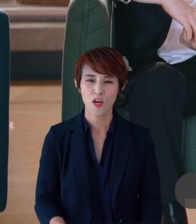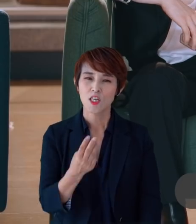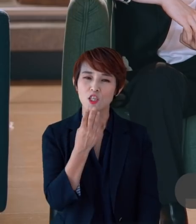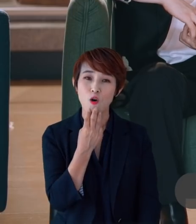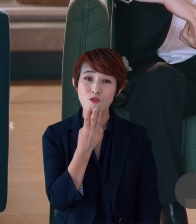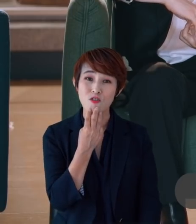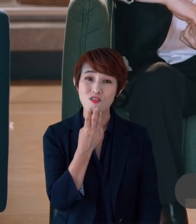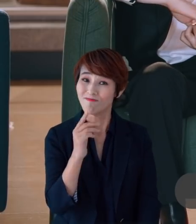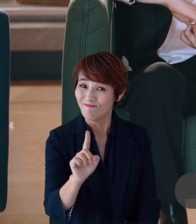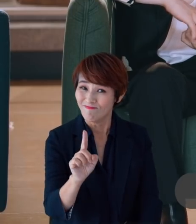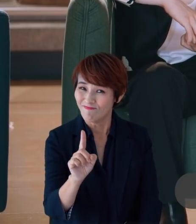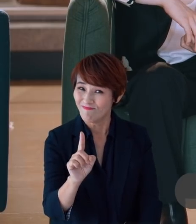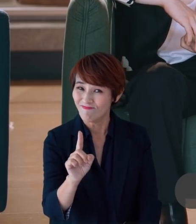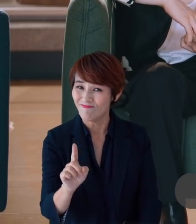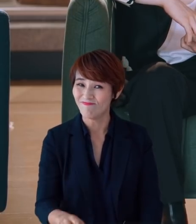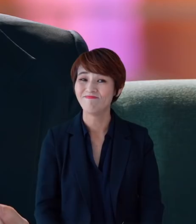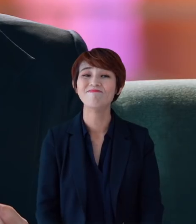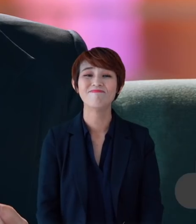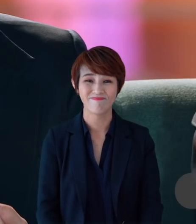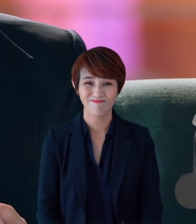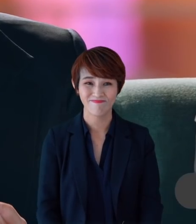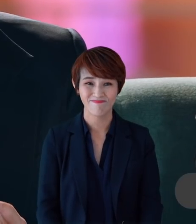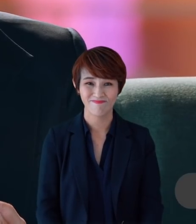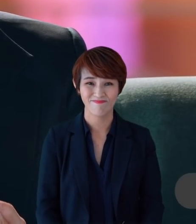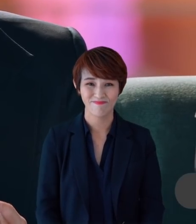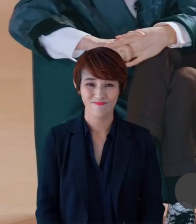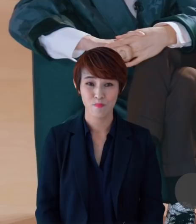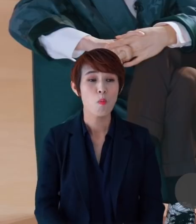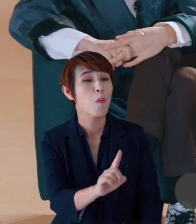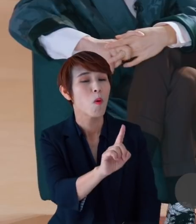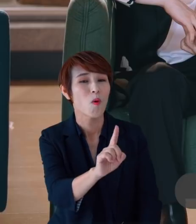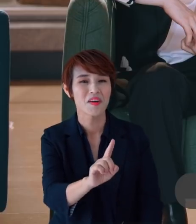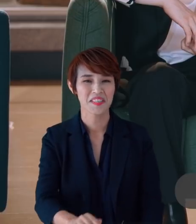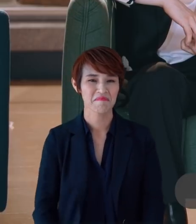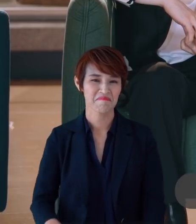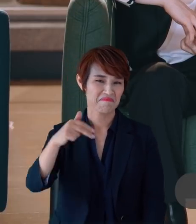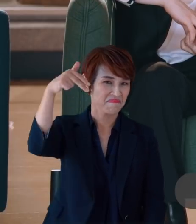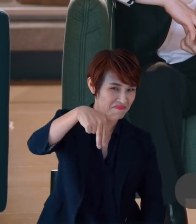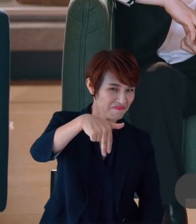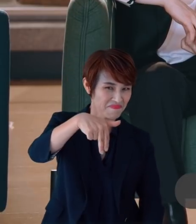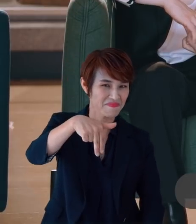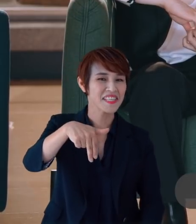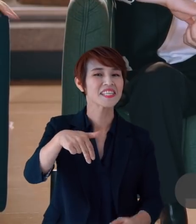Jung Kook: Well, Seoul... I wasn’t going to say this, but here goes nothing. j-hope: What is it? Jung Kook: Seoul has BTS.